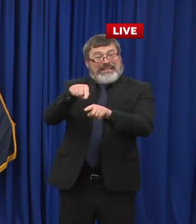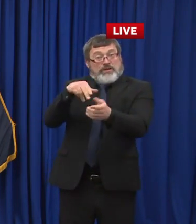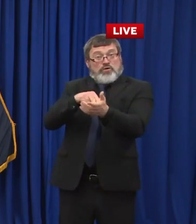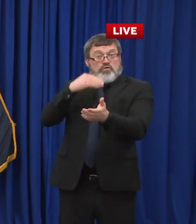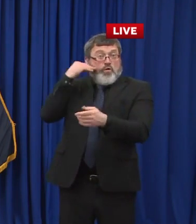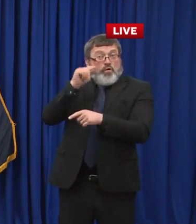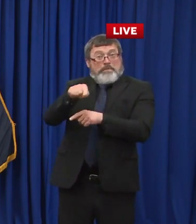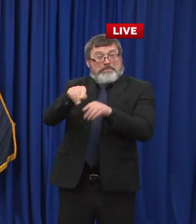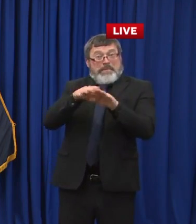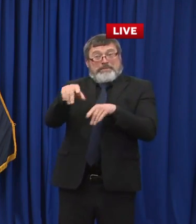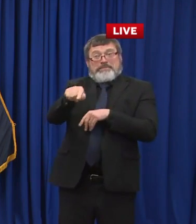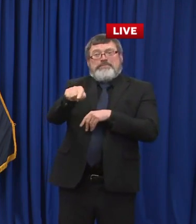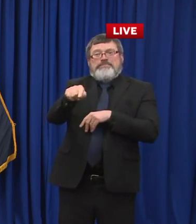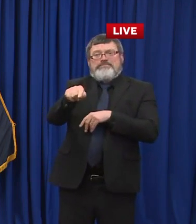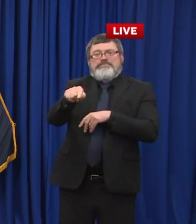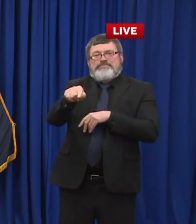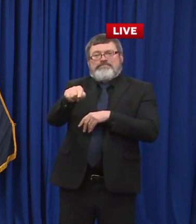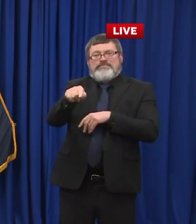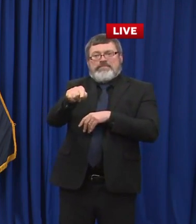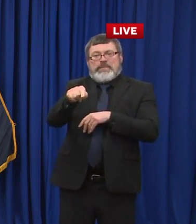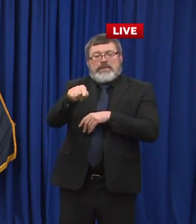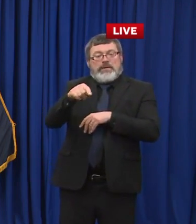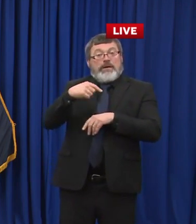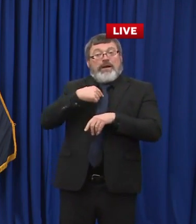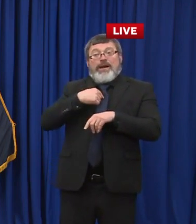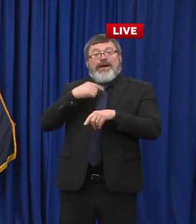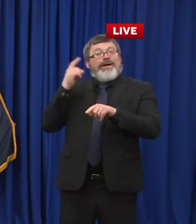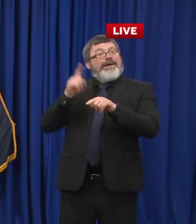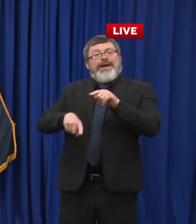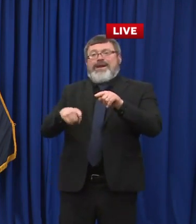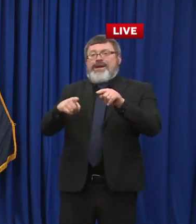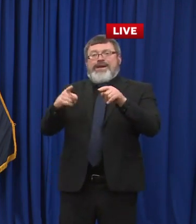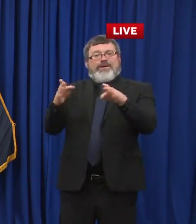THIS IS THE UPDATE THE COMMISSIONER NORMALLY PROVIDES.